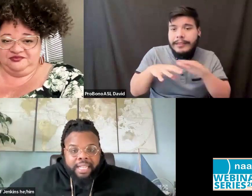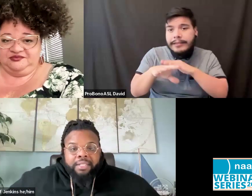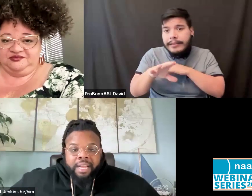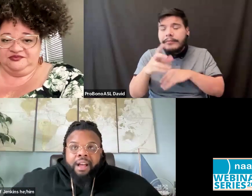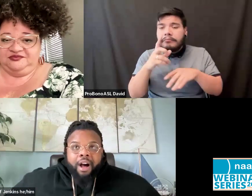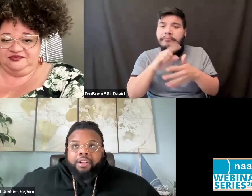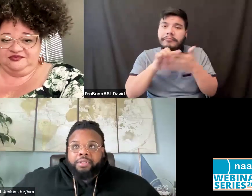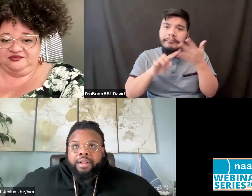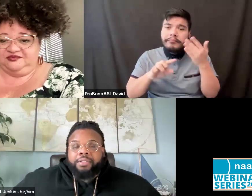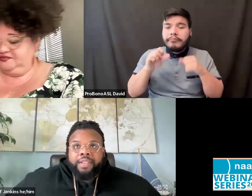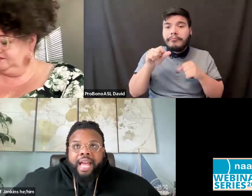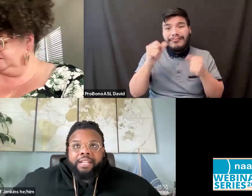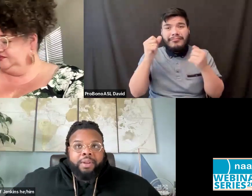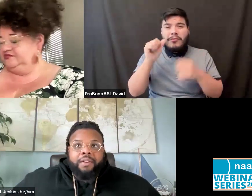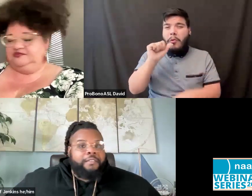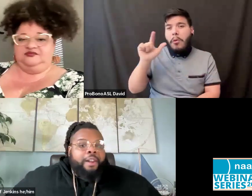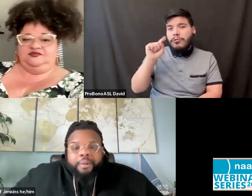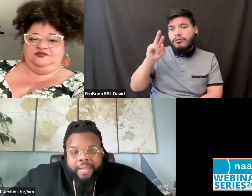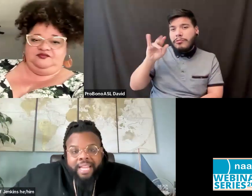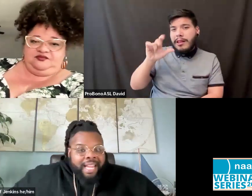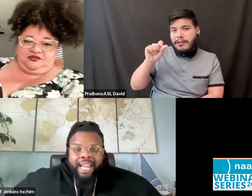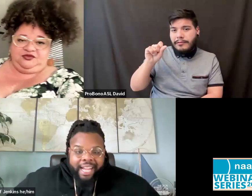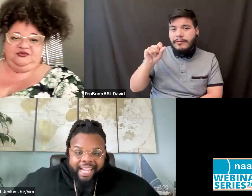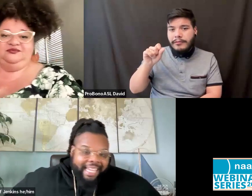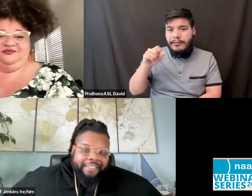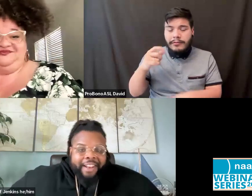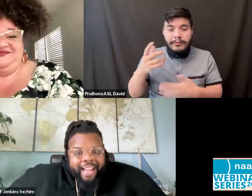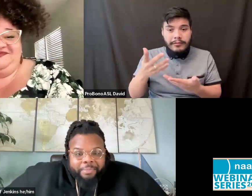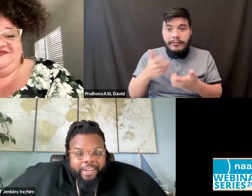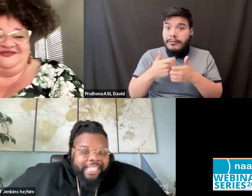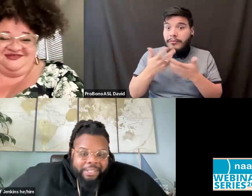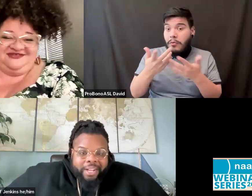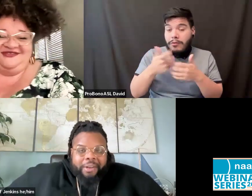There's all trails for that as well, for me to give you that inspiration as well.